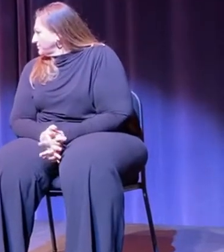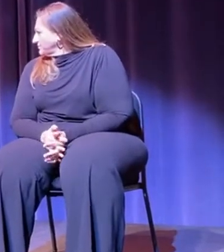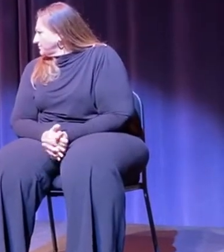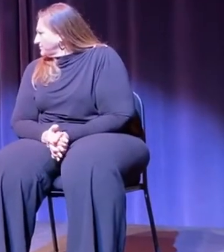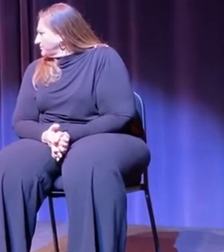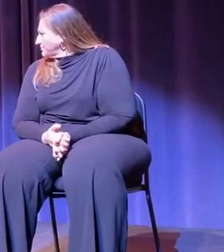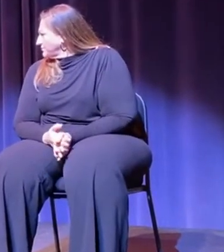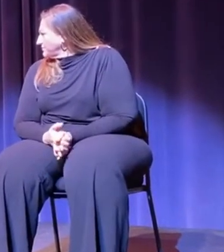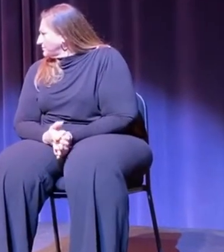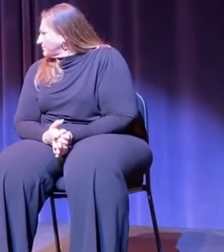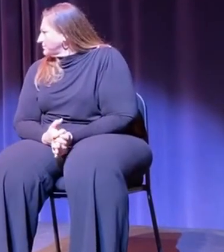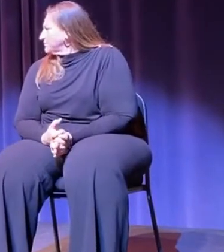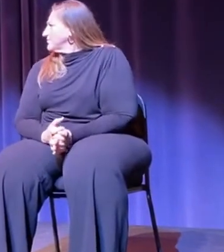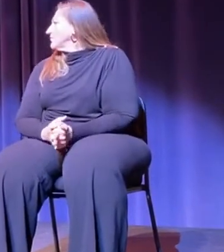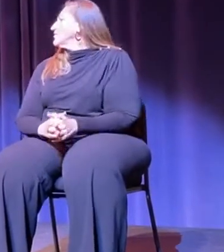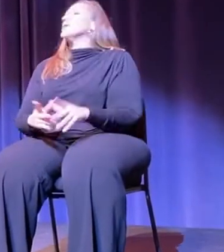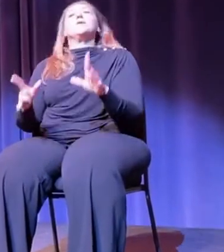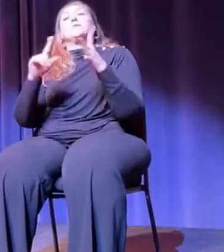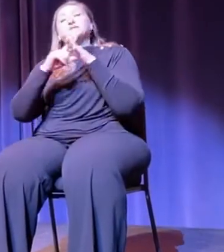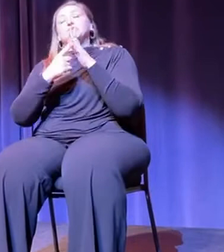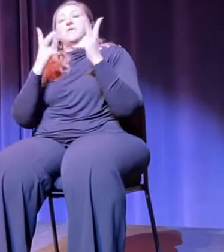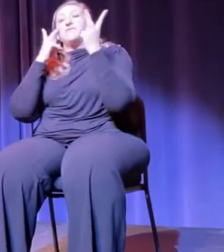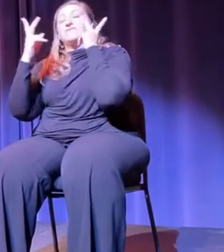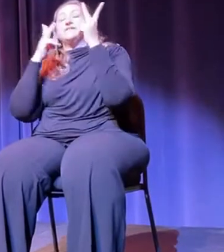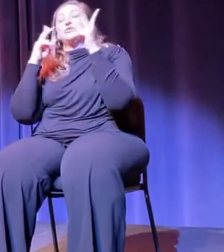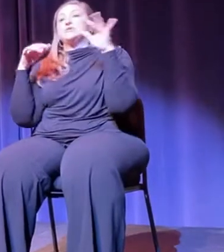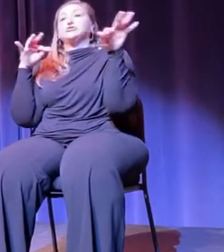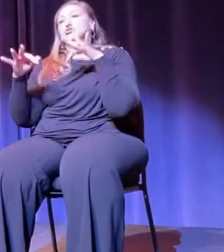I wanted to start with the visual description cause I realized I forgot to do that.